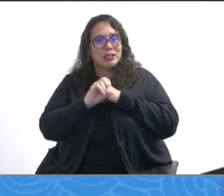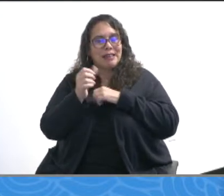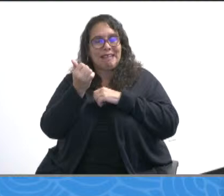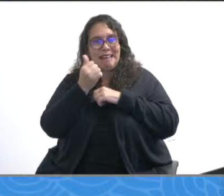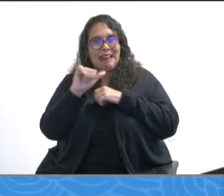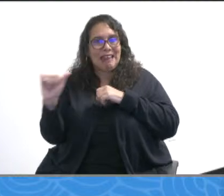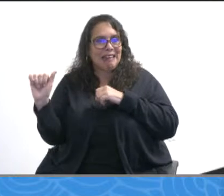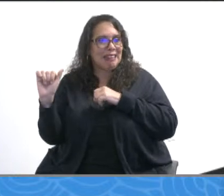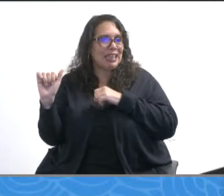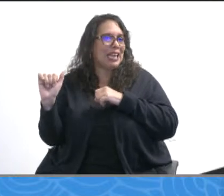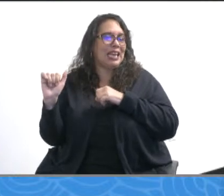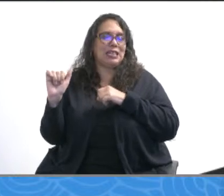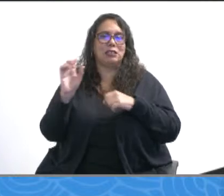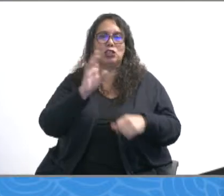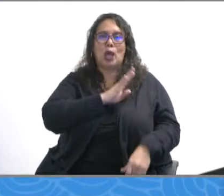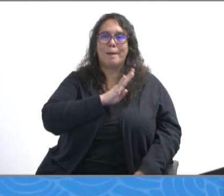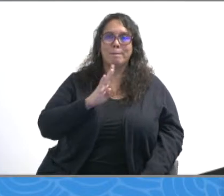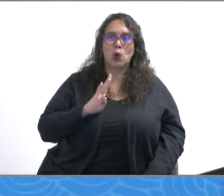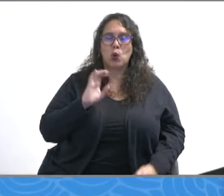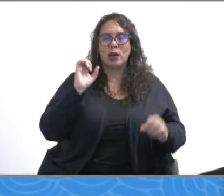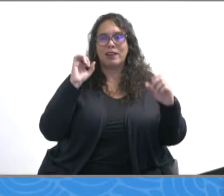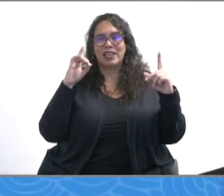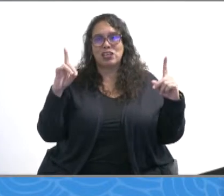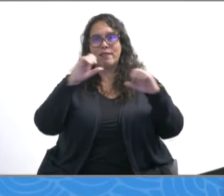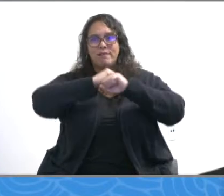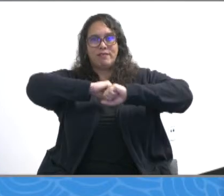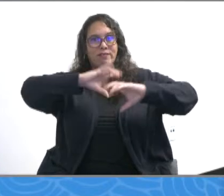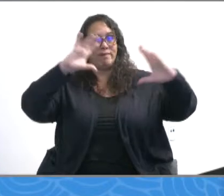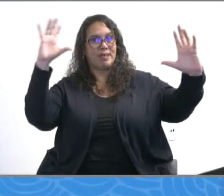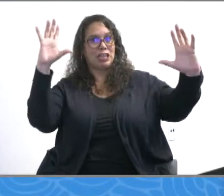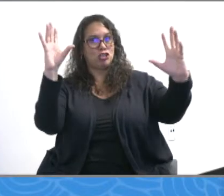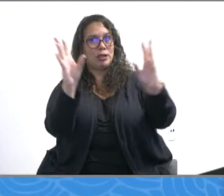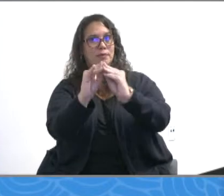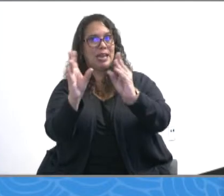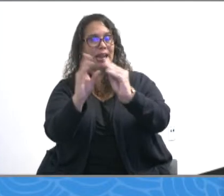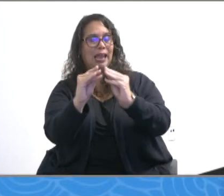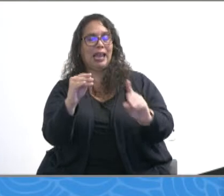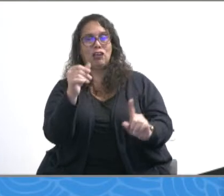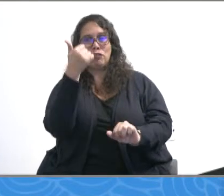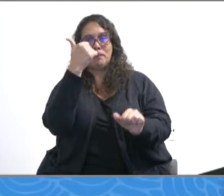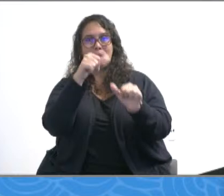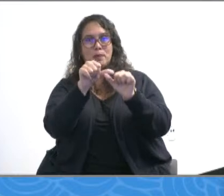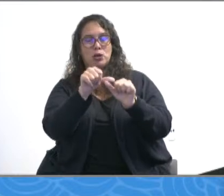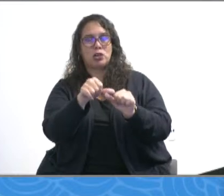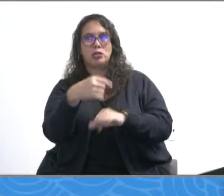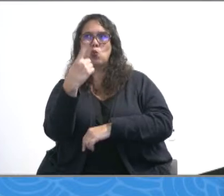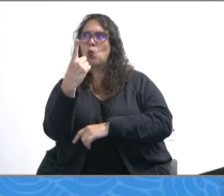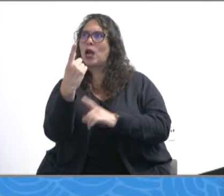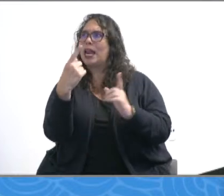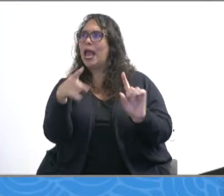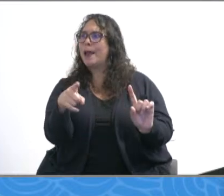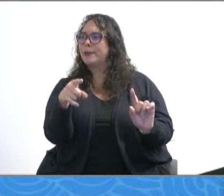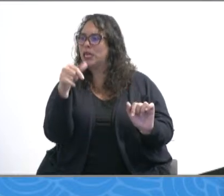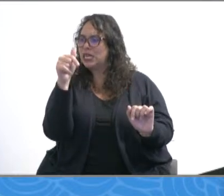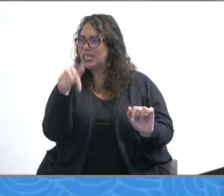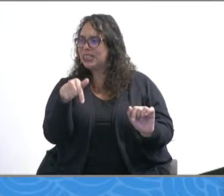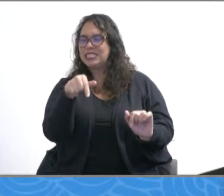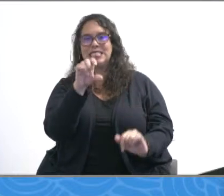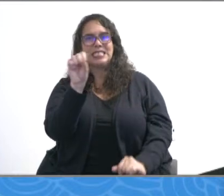to our board of education visioning meetings, which I'll remind you, there's one happening this Saturday.